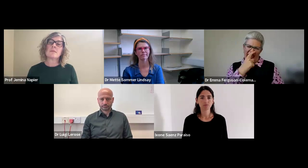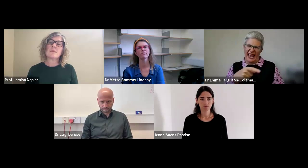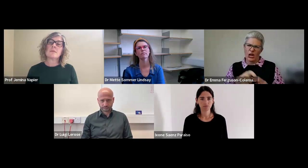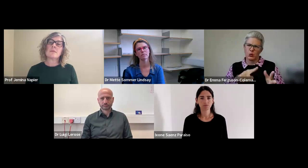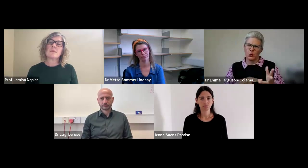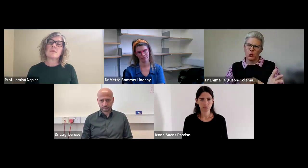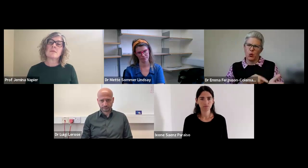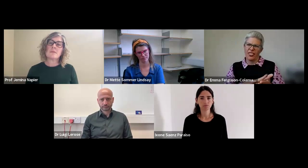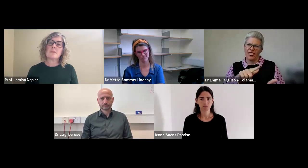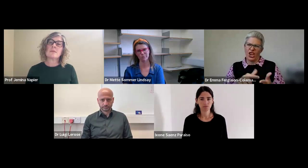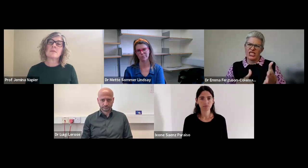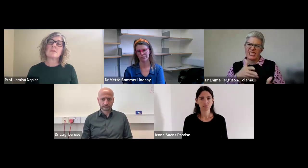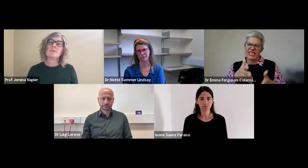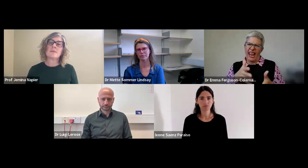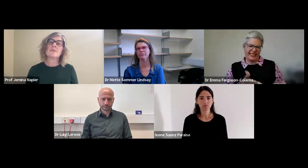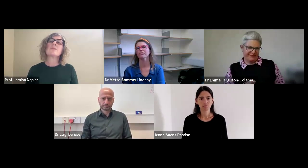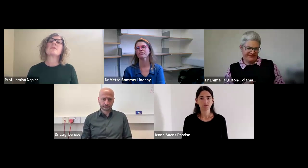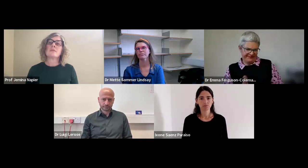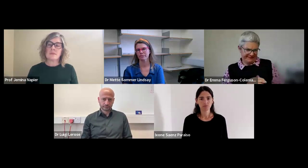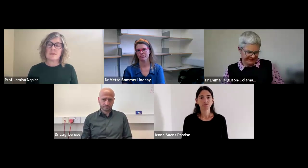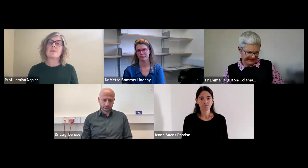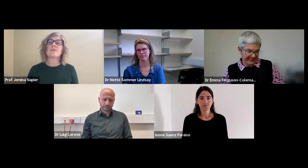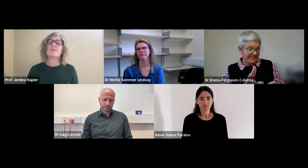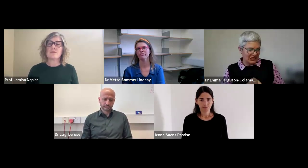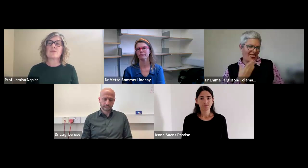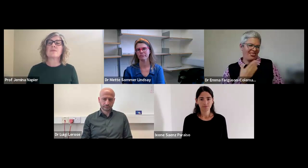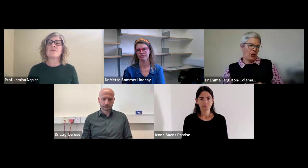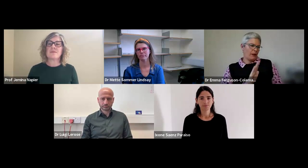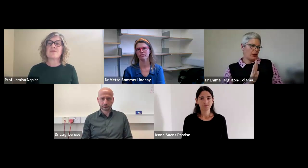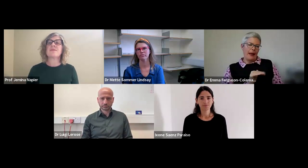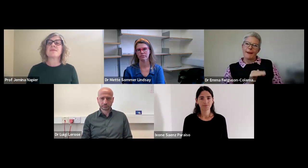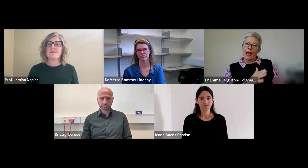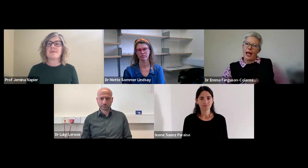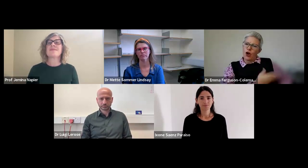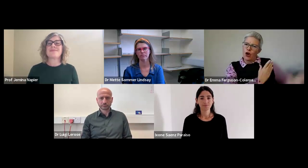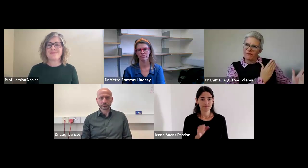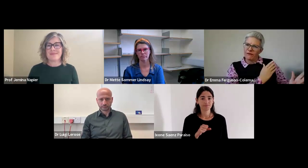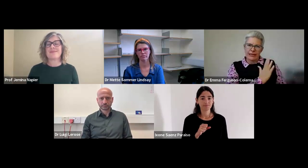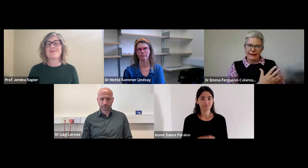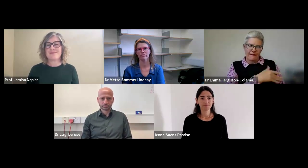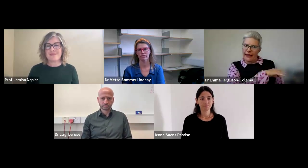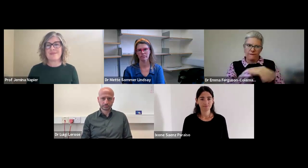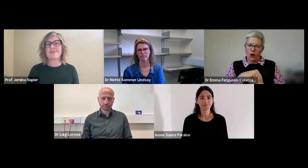purely as a research assistant because they can do the signing and once they have completed their